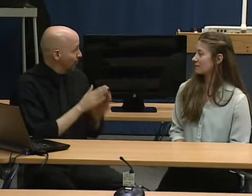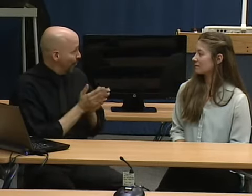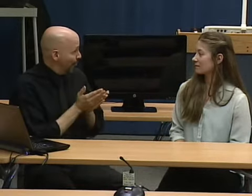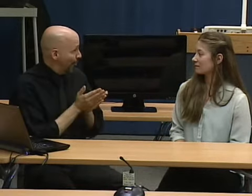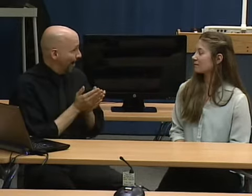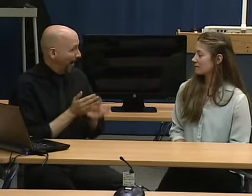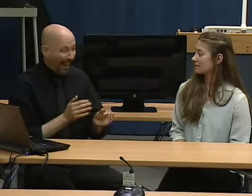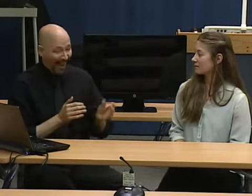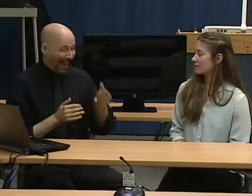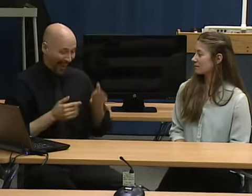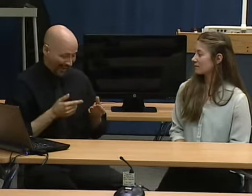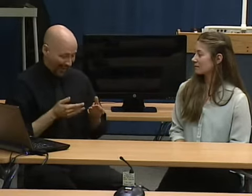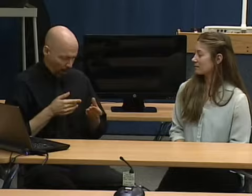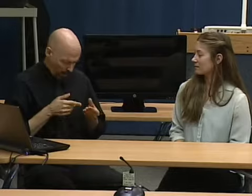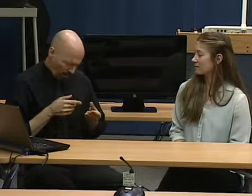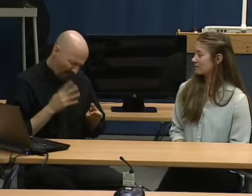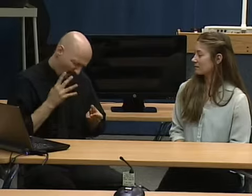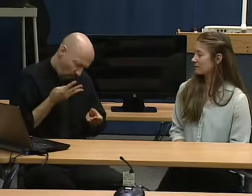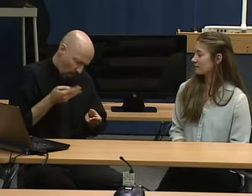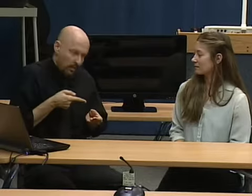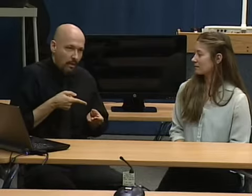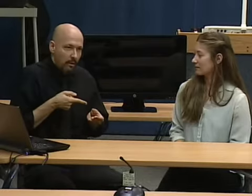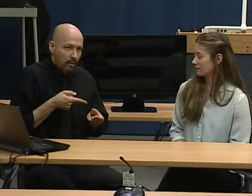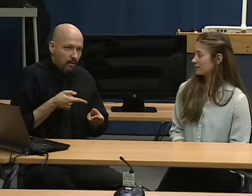Understand? Her book is the 4th edition.